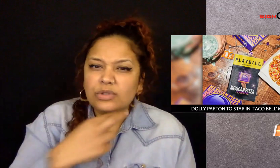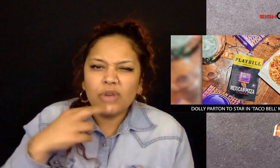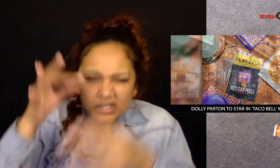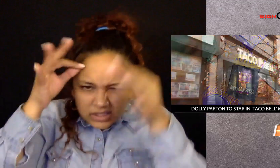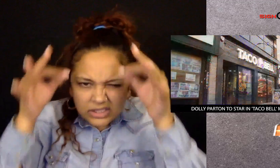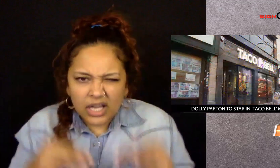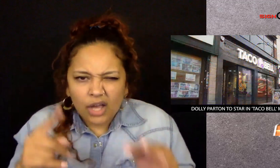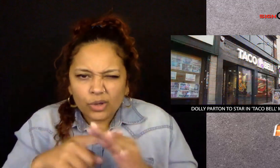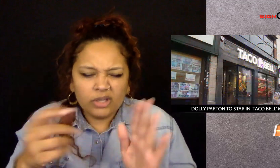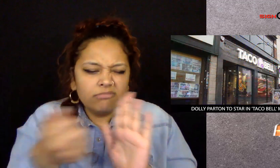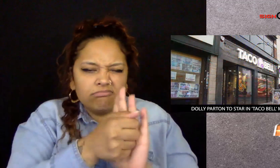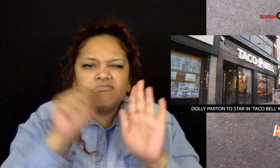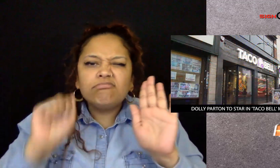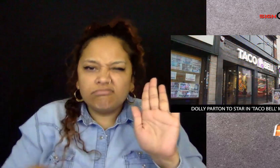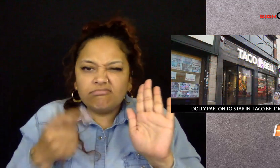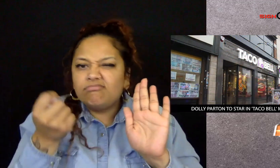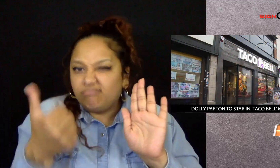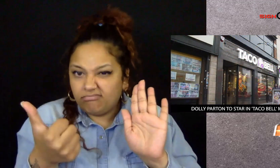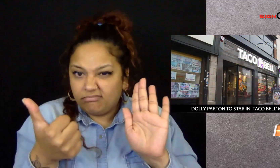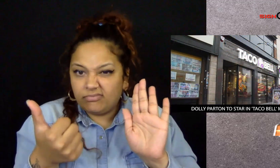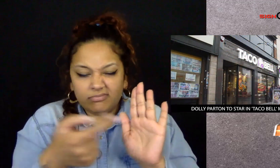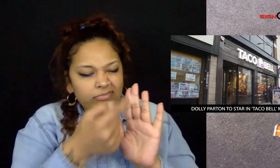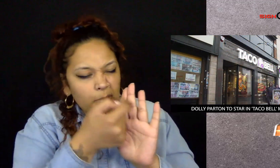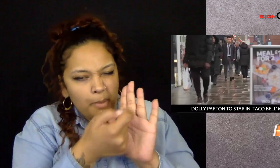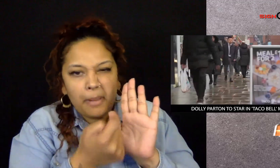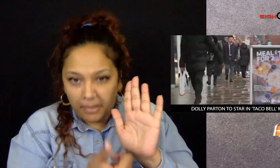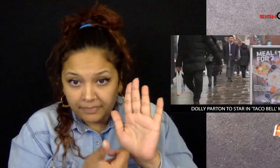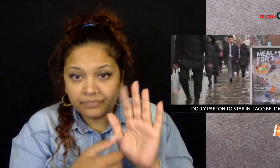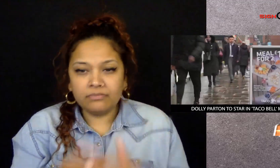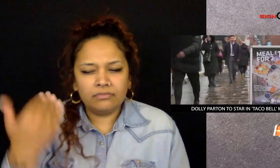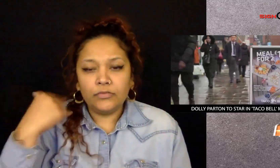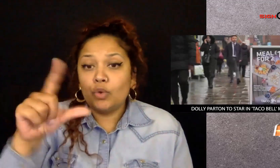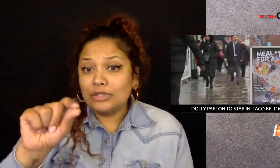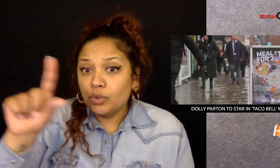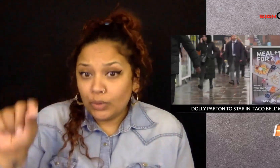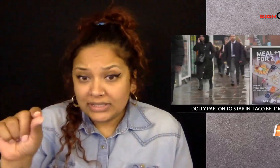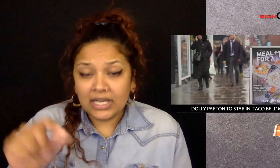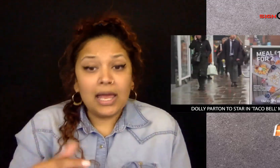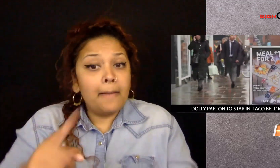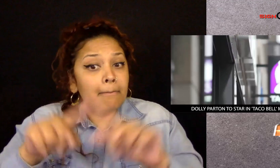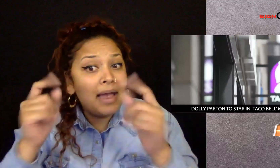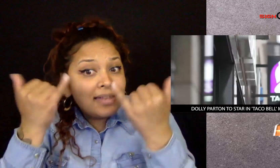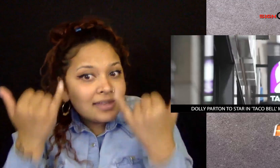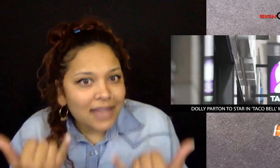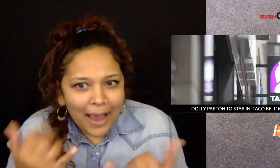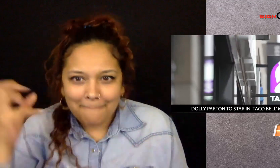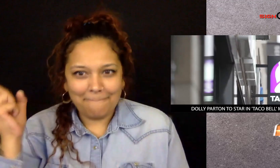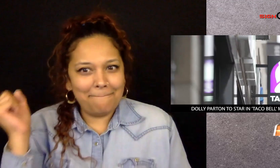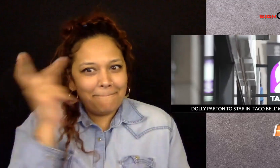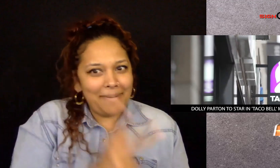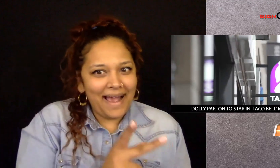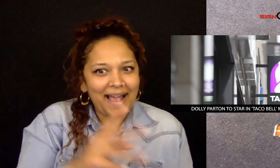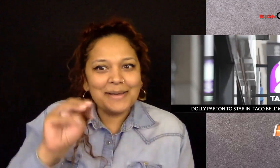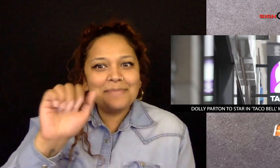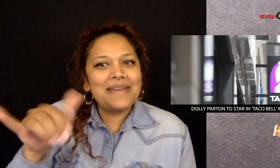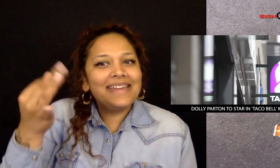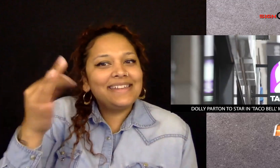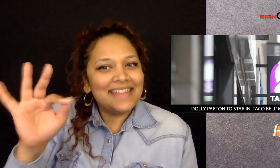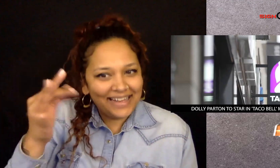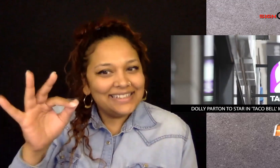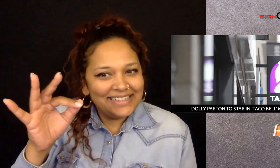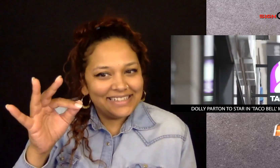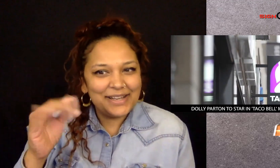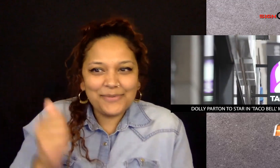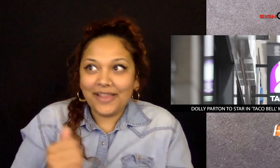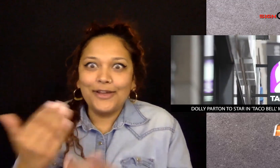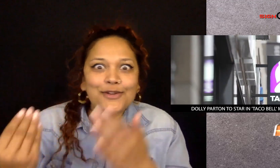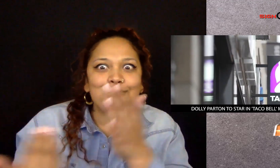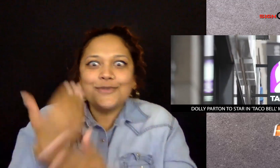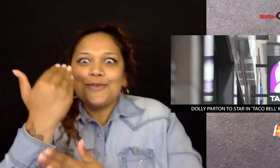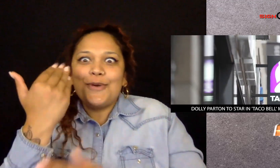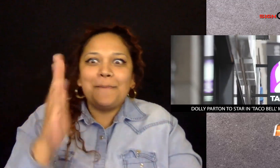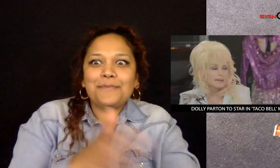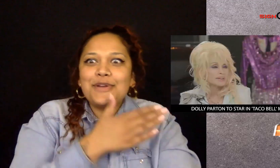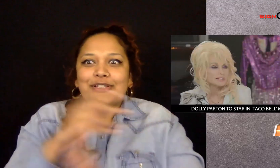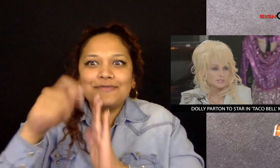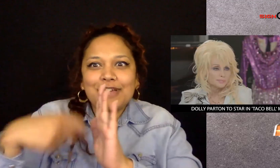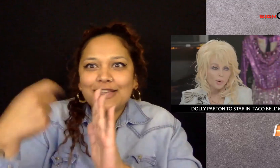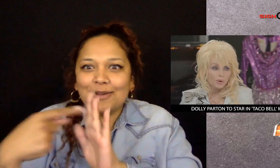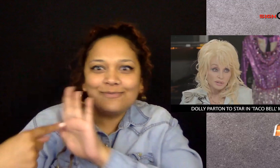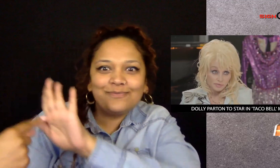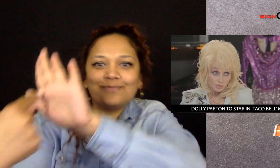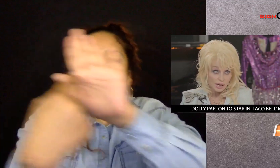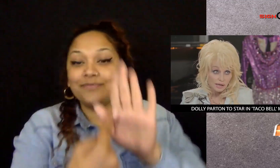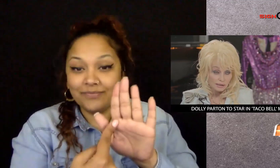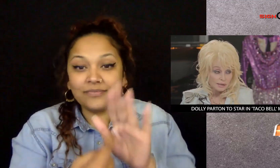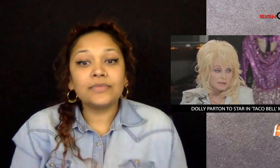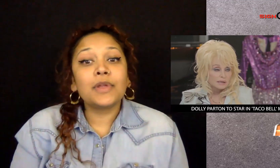until the restaurant discontinued it in 2020 but now it is returning May 19 with a musical